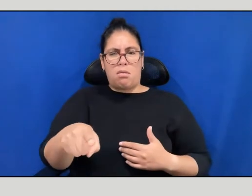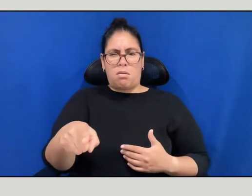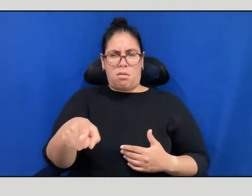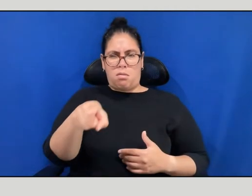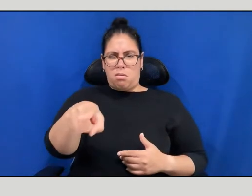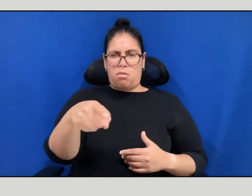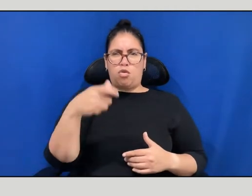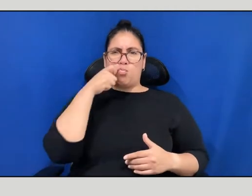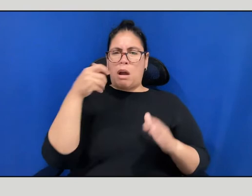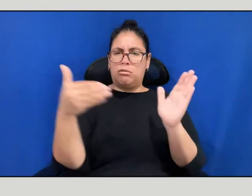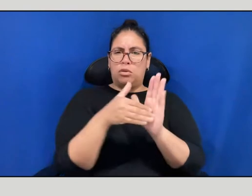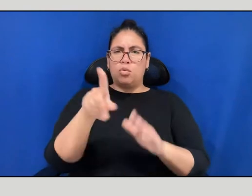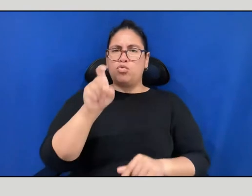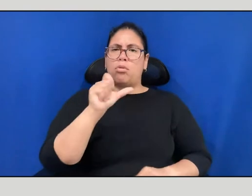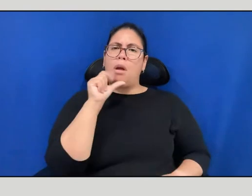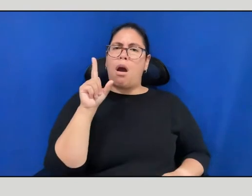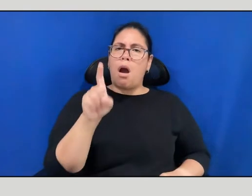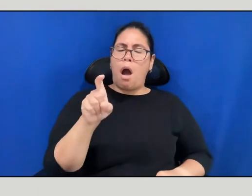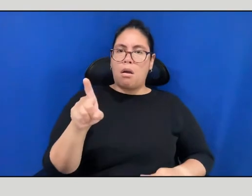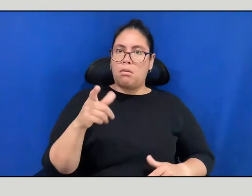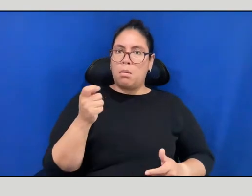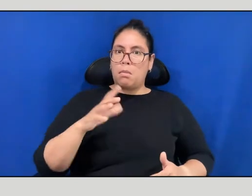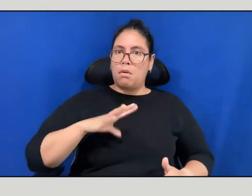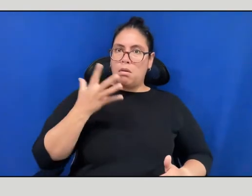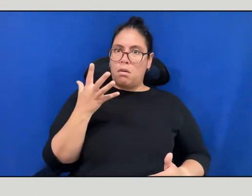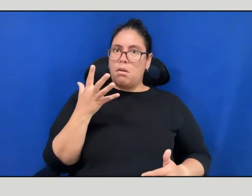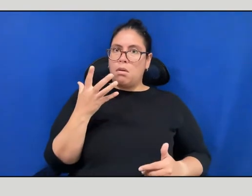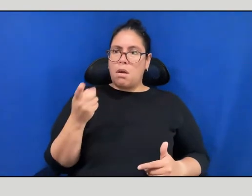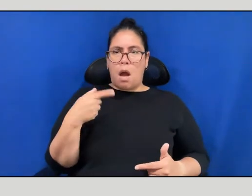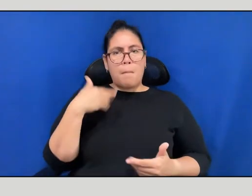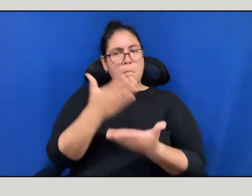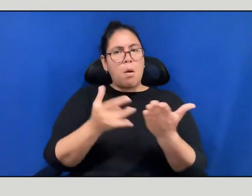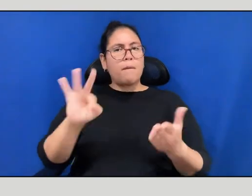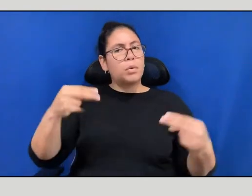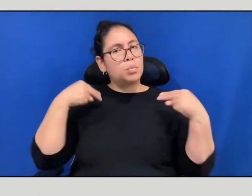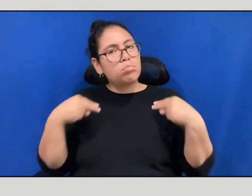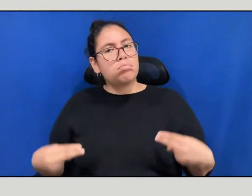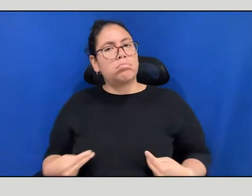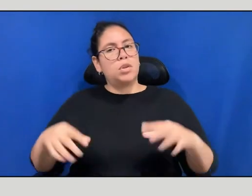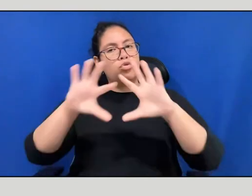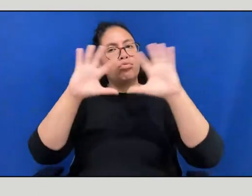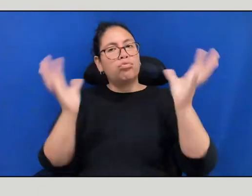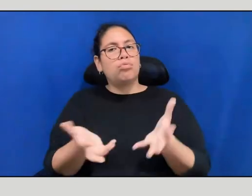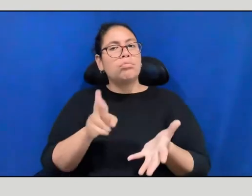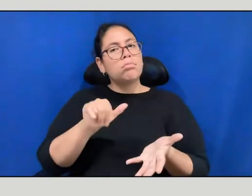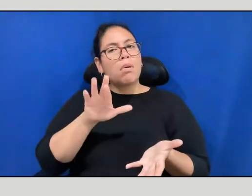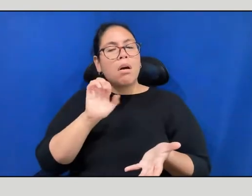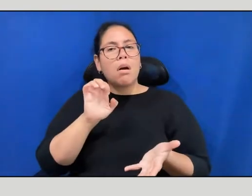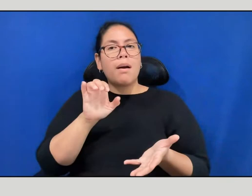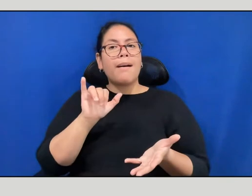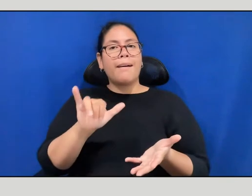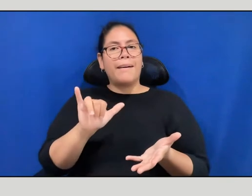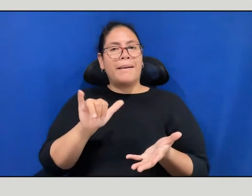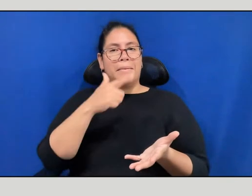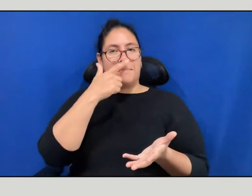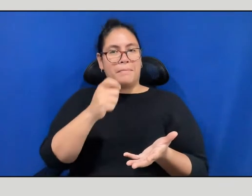that they were part of the human race, which obviously echoes this kind of idea of racial democracy that exists throughout Latin America,